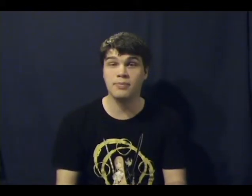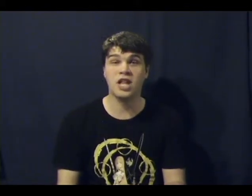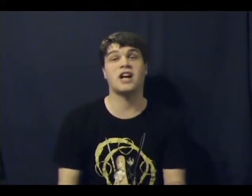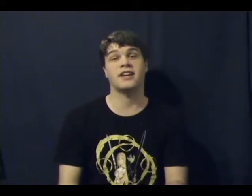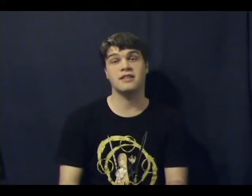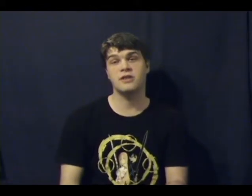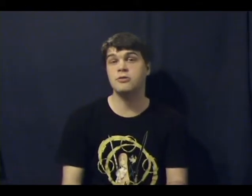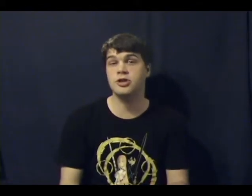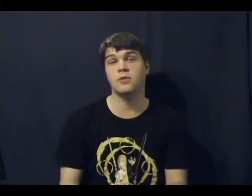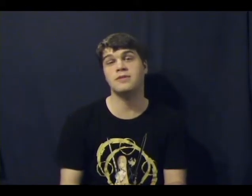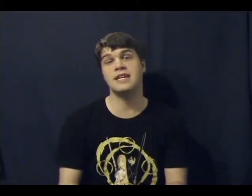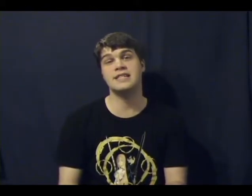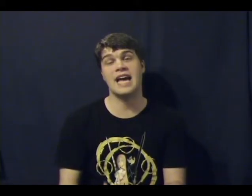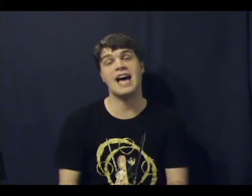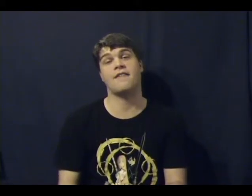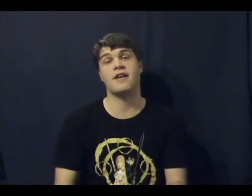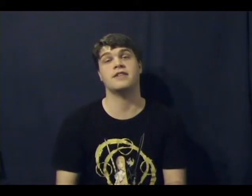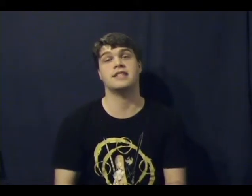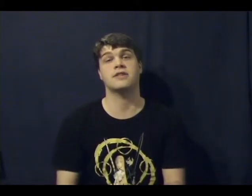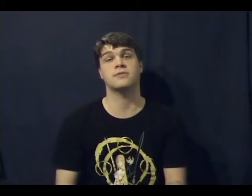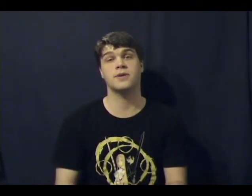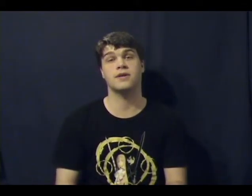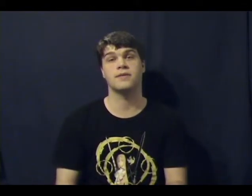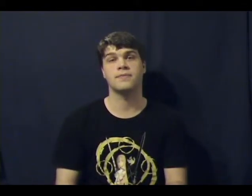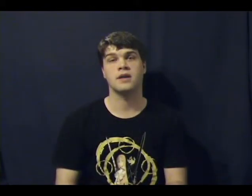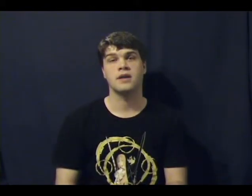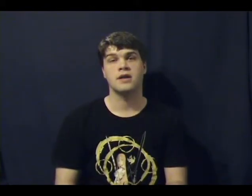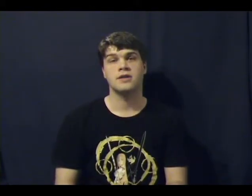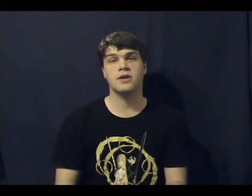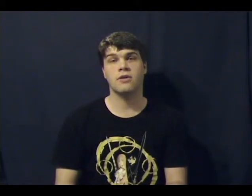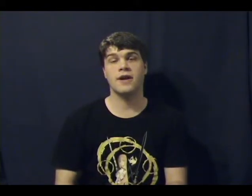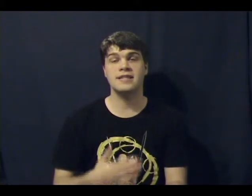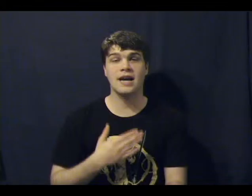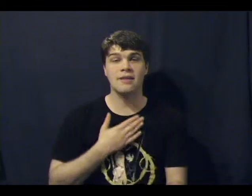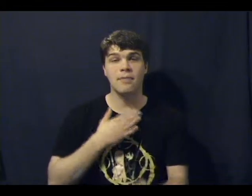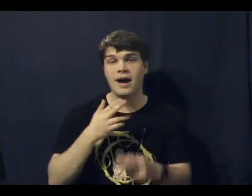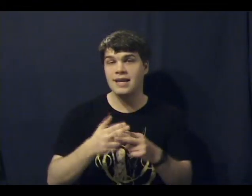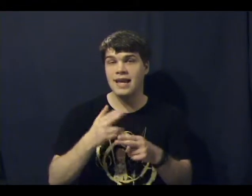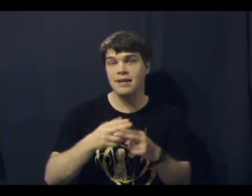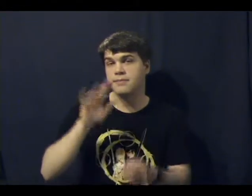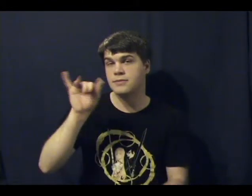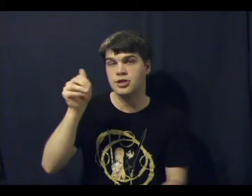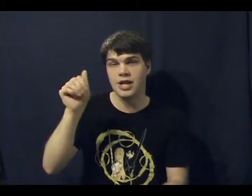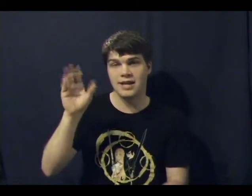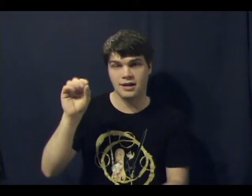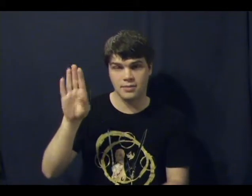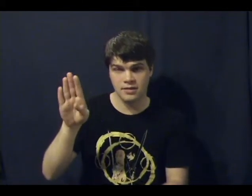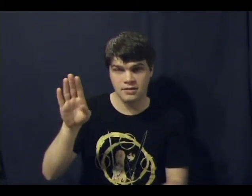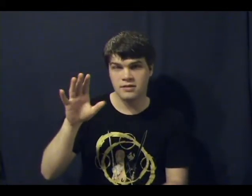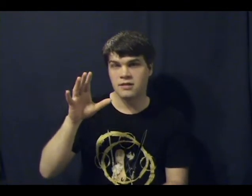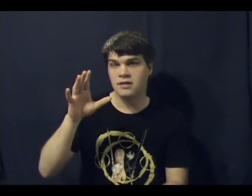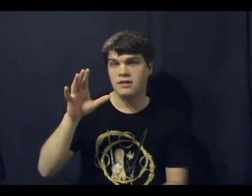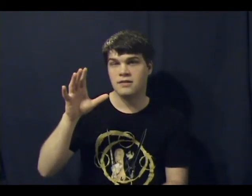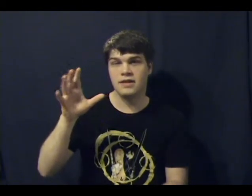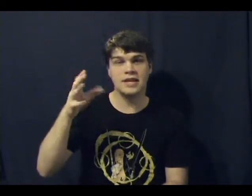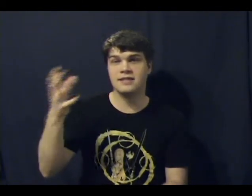implied. You don't need to have every single word. So if I sign my name Jacob, the is